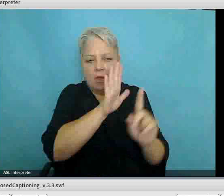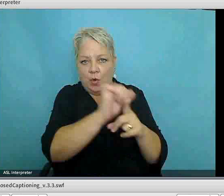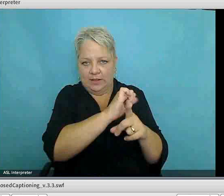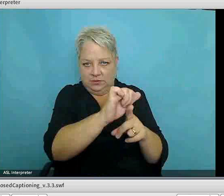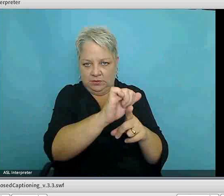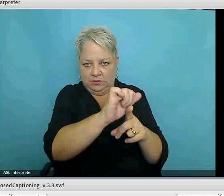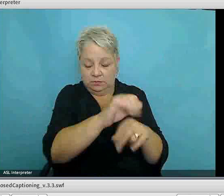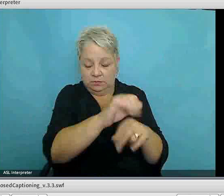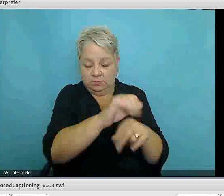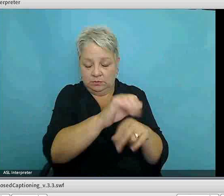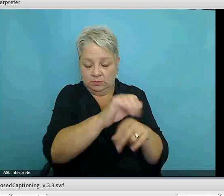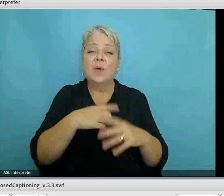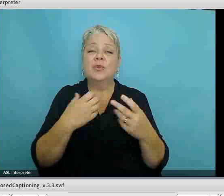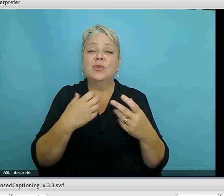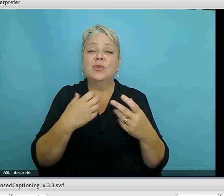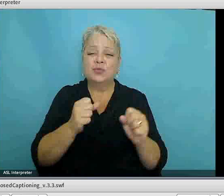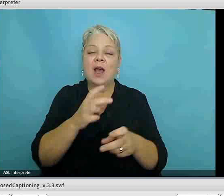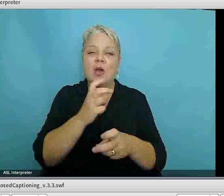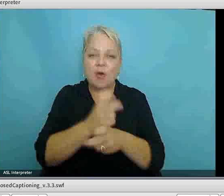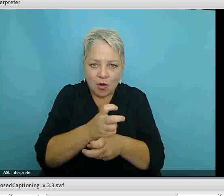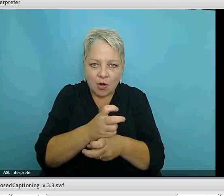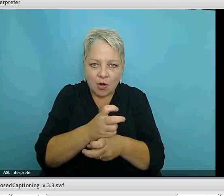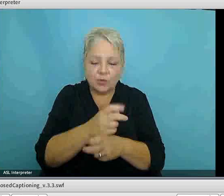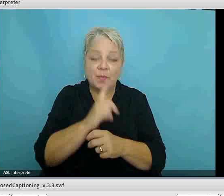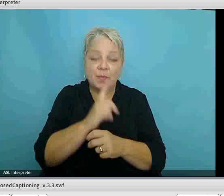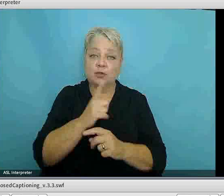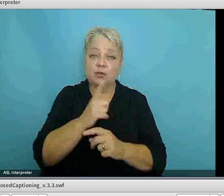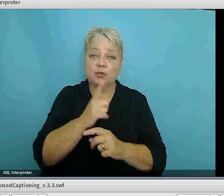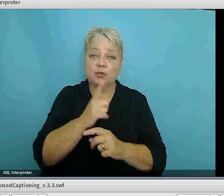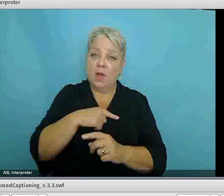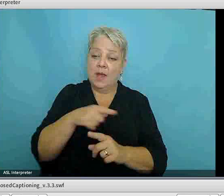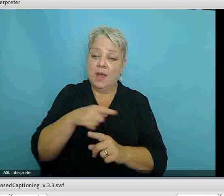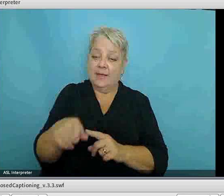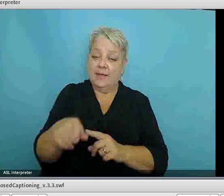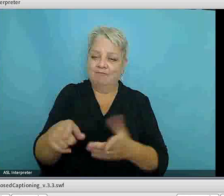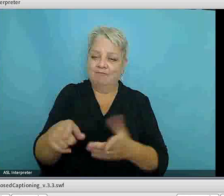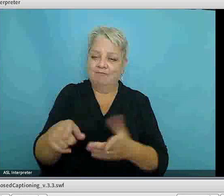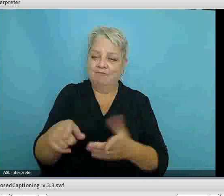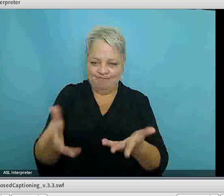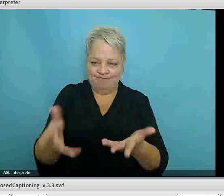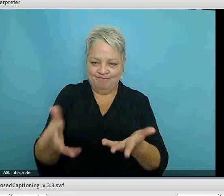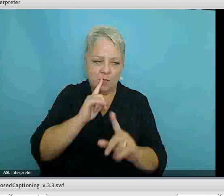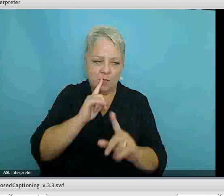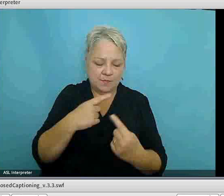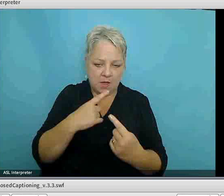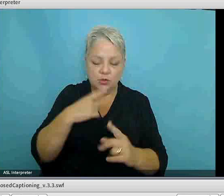in health plans that have their primary care provider in the network.